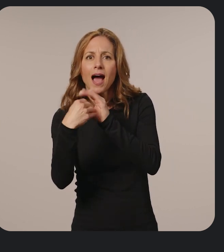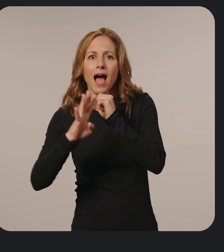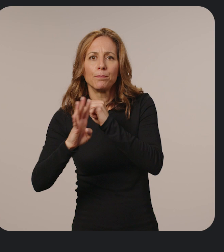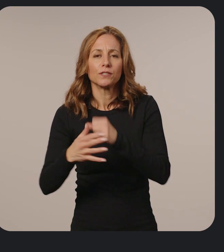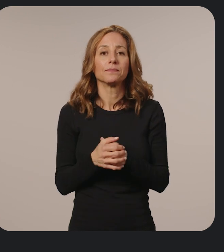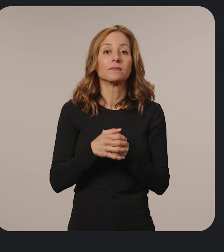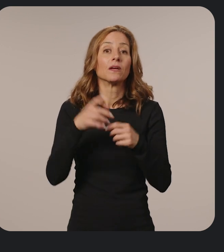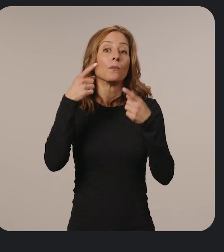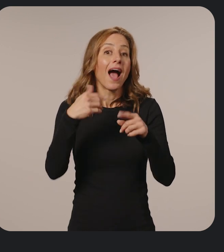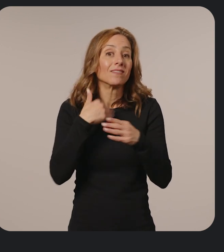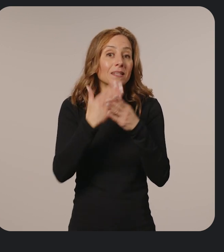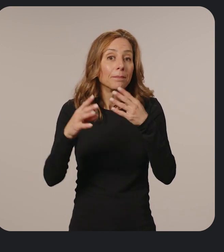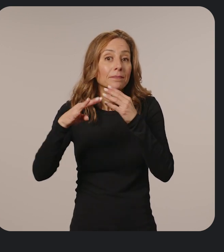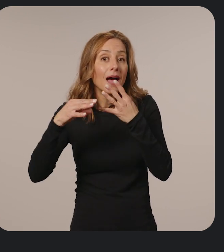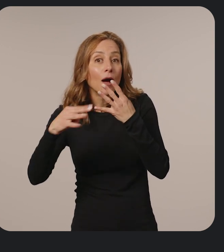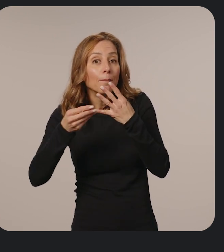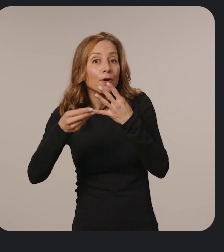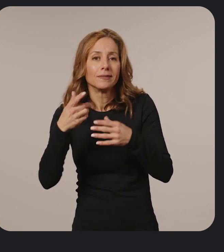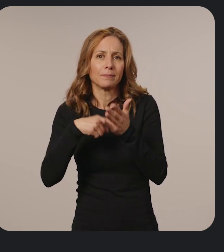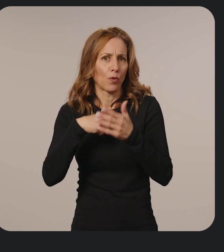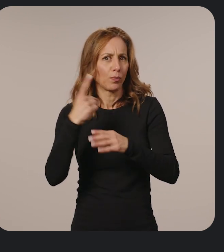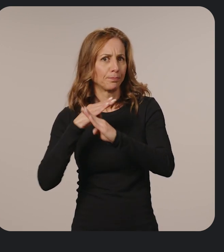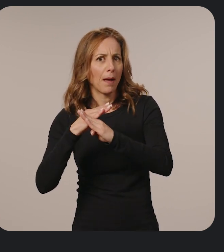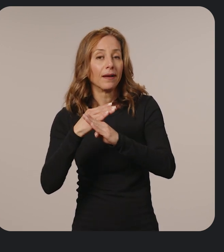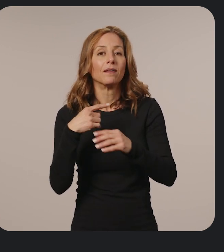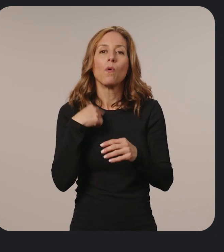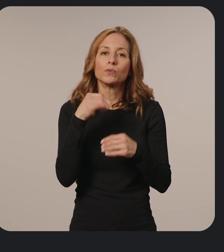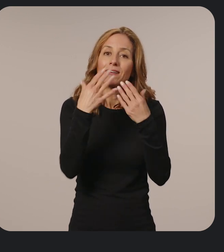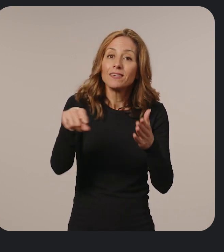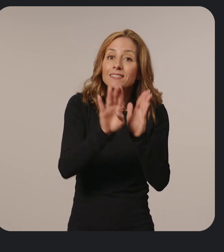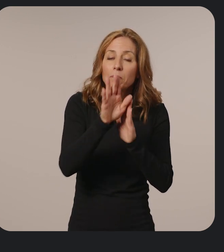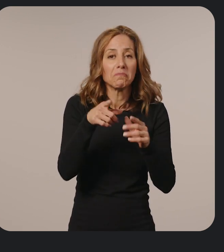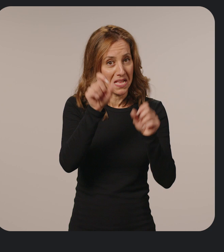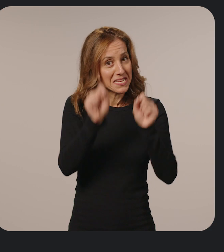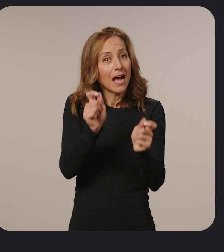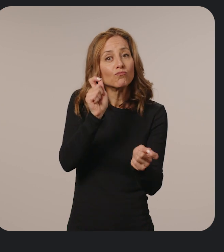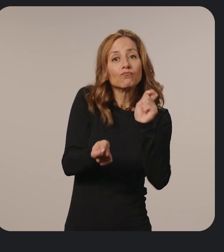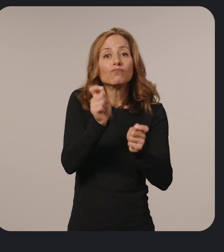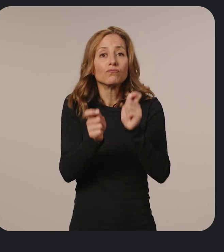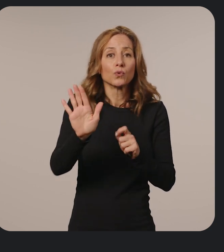we're also giving developers the ability to customize safety settings. Here you can configure how permissive